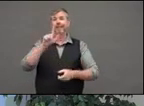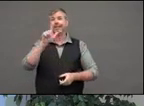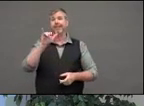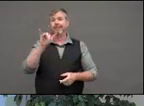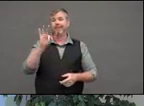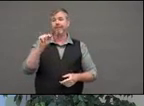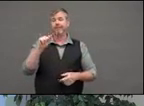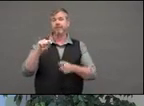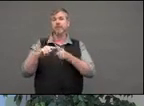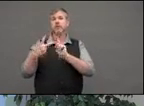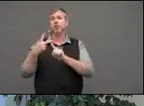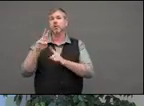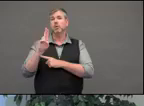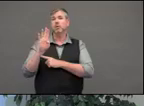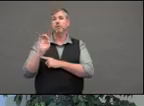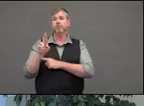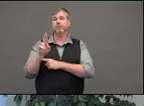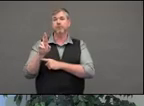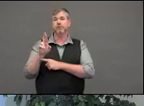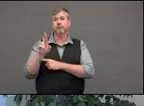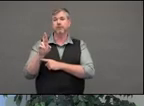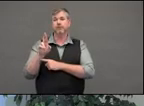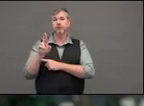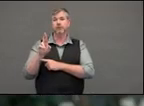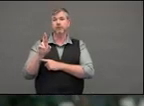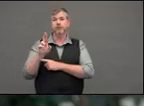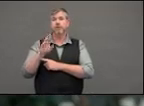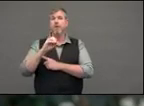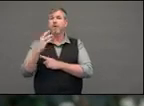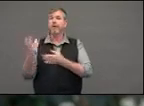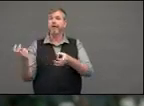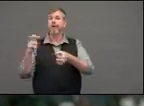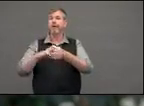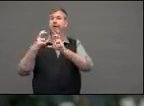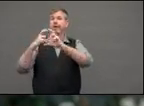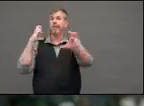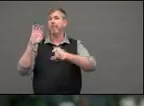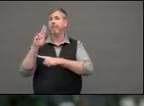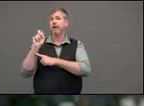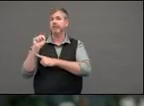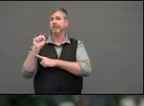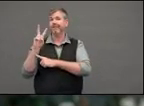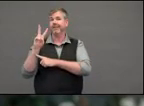VTA buses so what i would suggest is if you are taking like a lift or